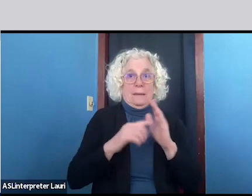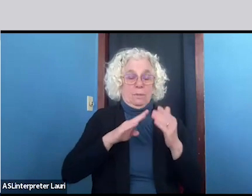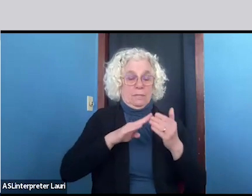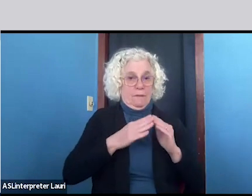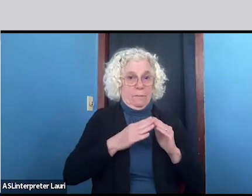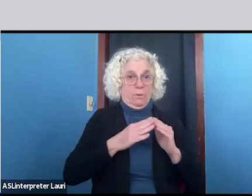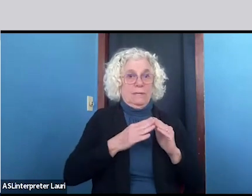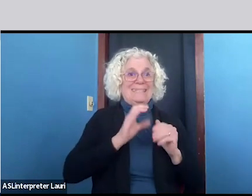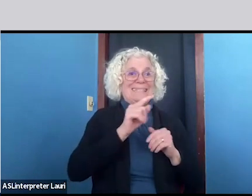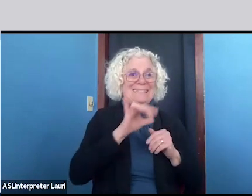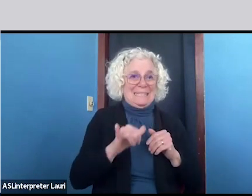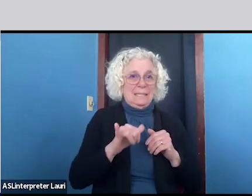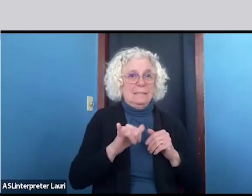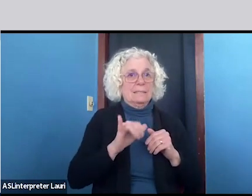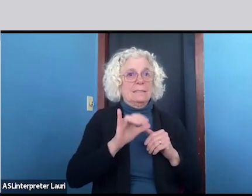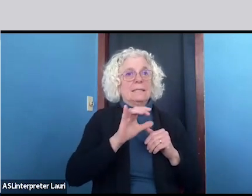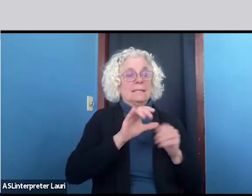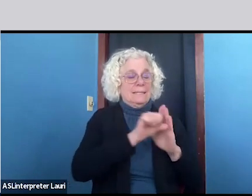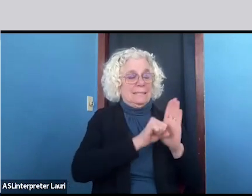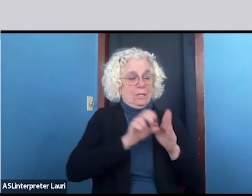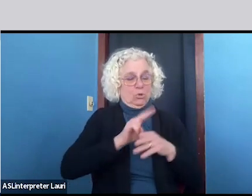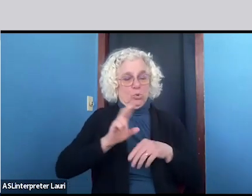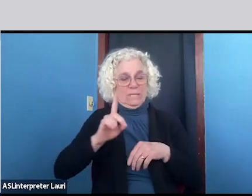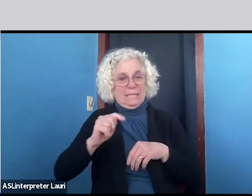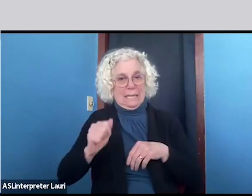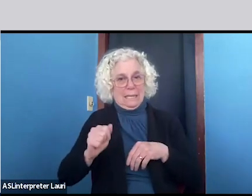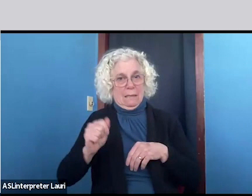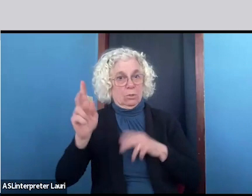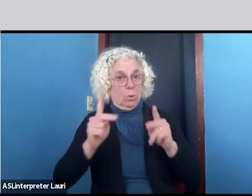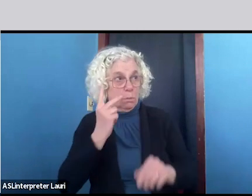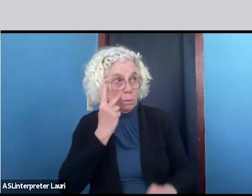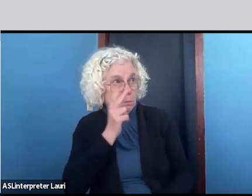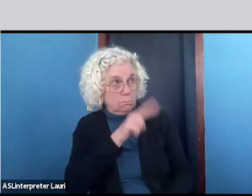that use data in a way that the public can see and inform strategies.